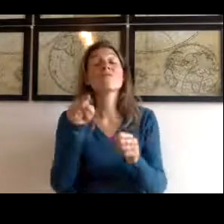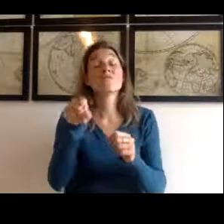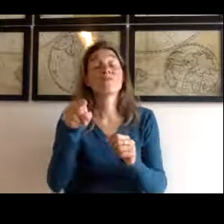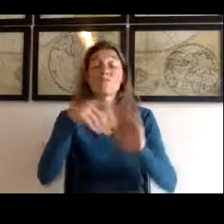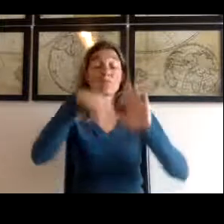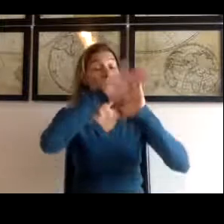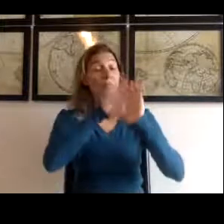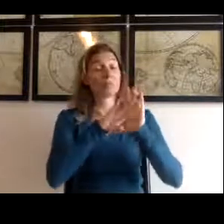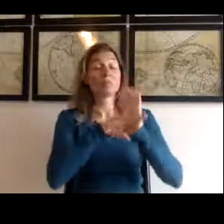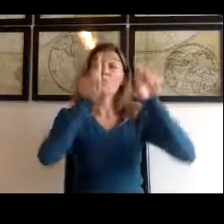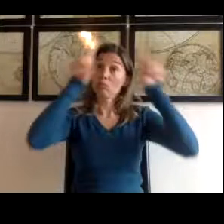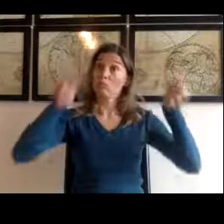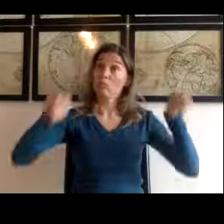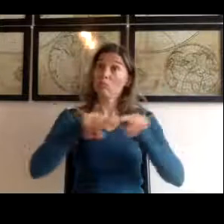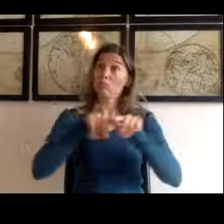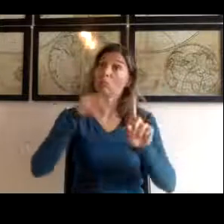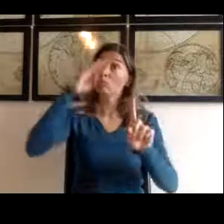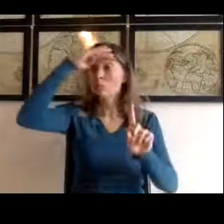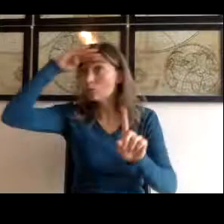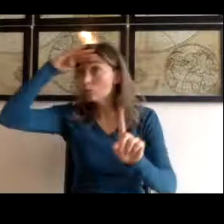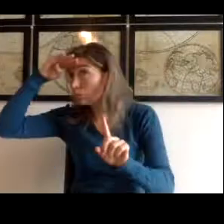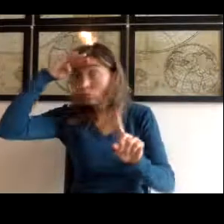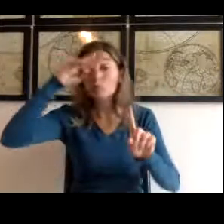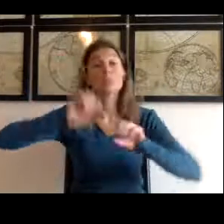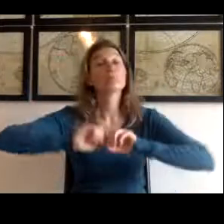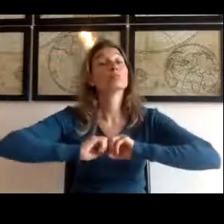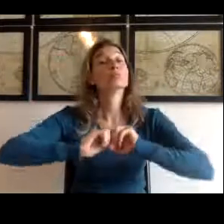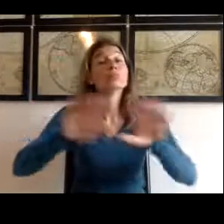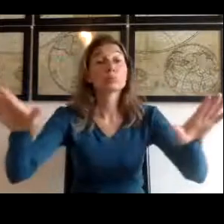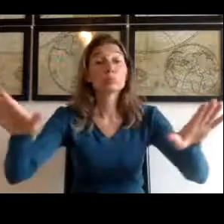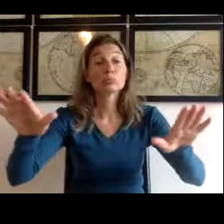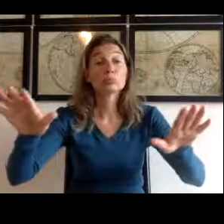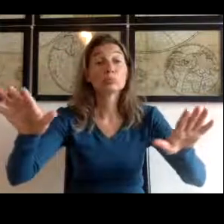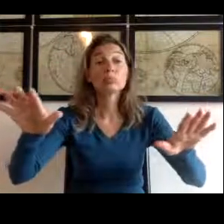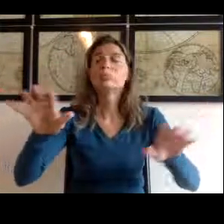and experienced and we aim to choose the best person for that role.